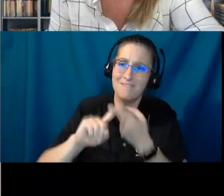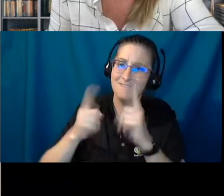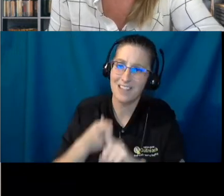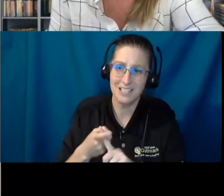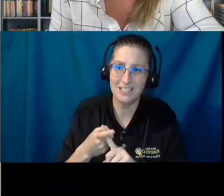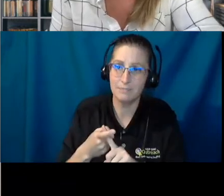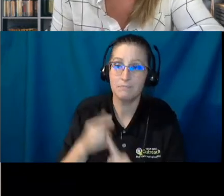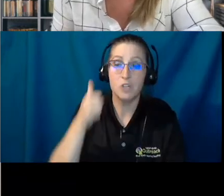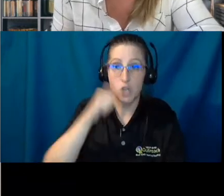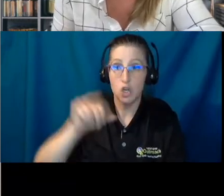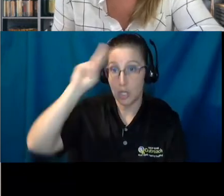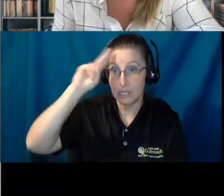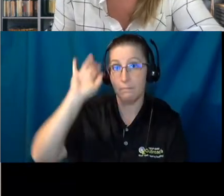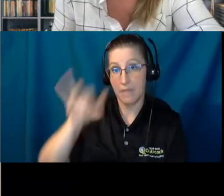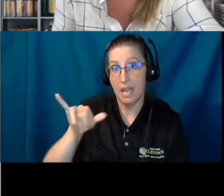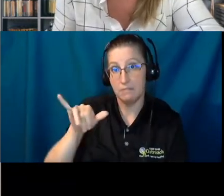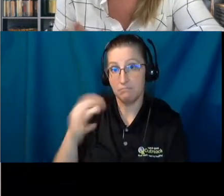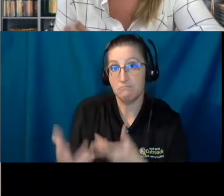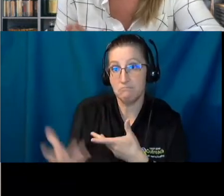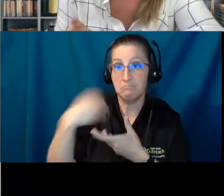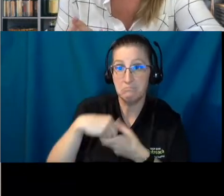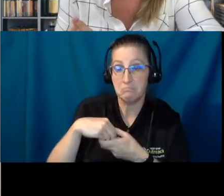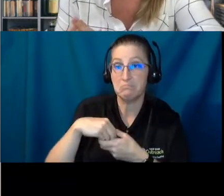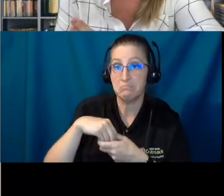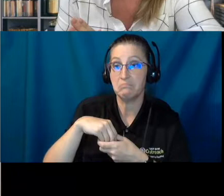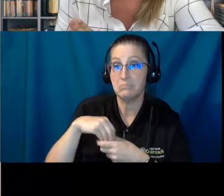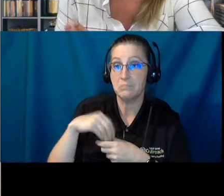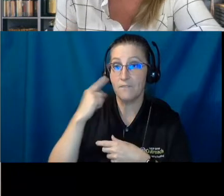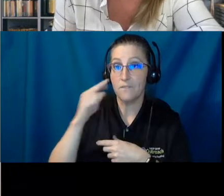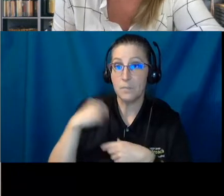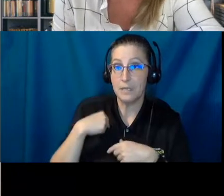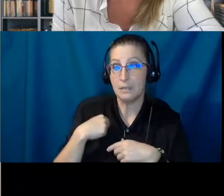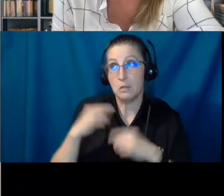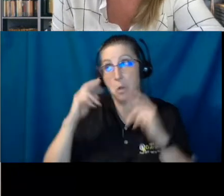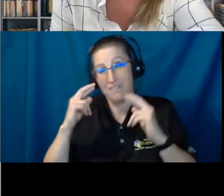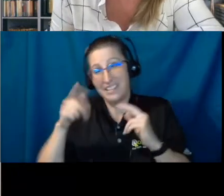is definitely an area that can be inclusive. Hopefully no one has experienced otherwise.